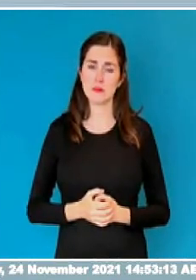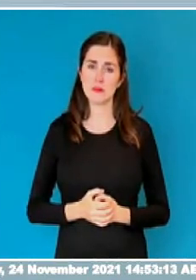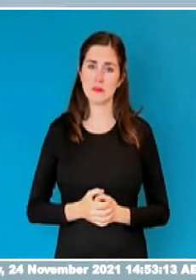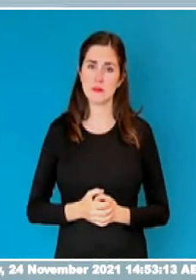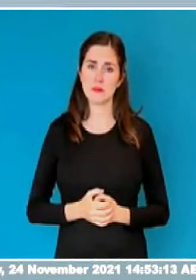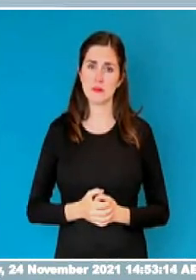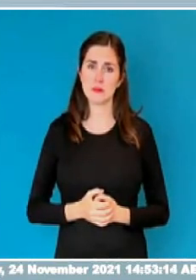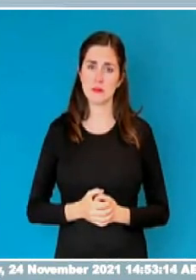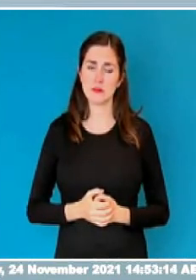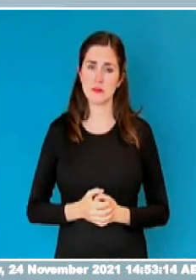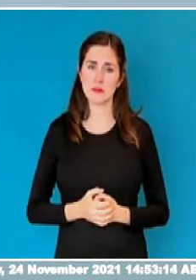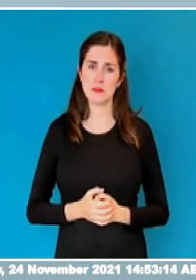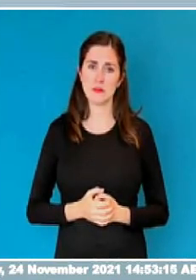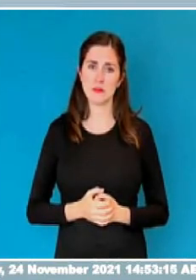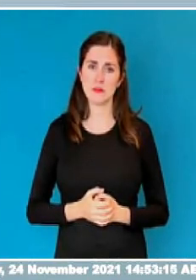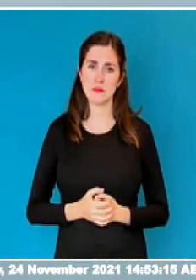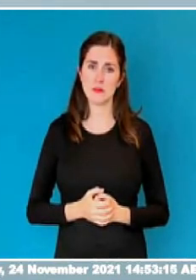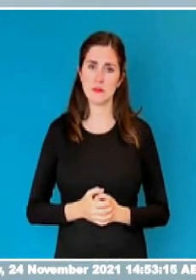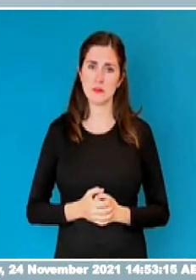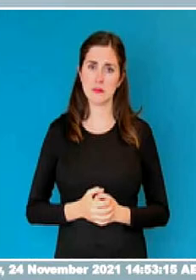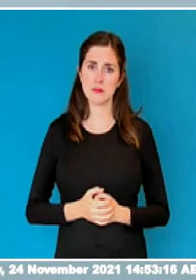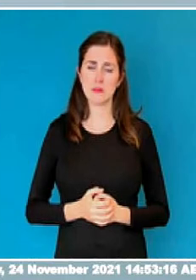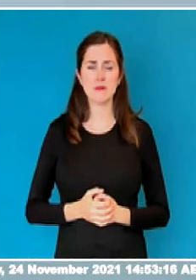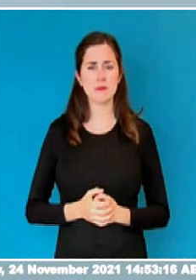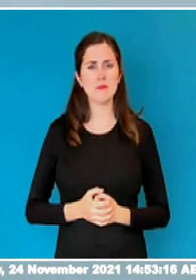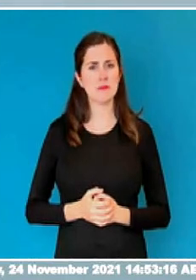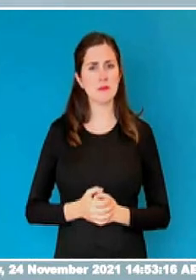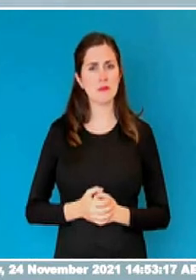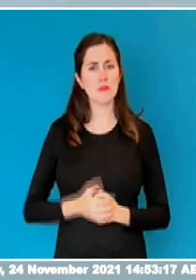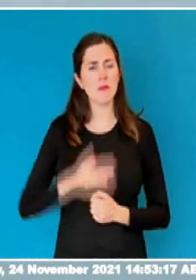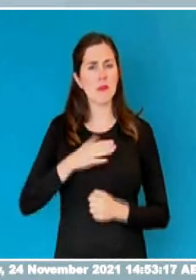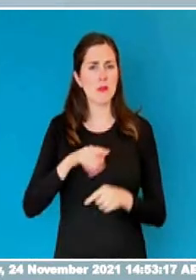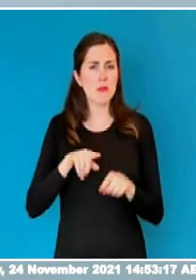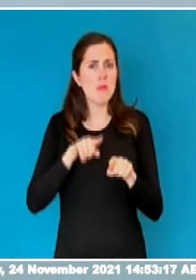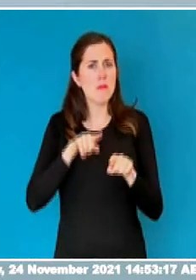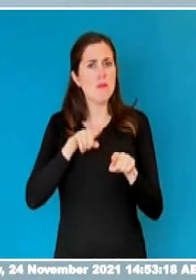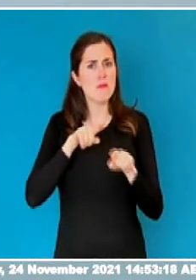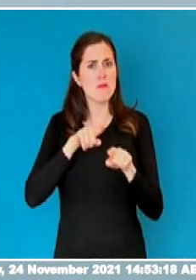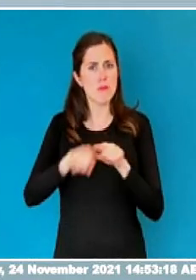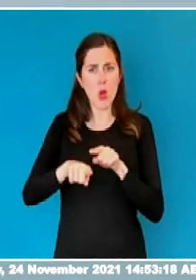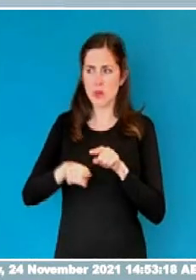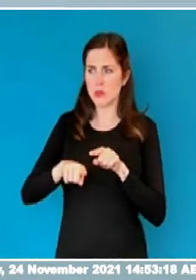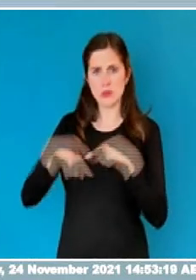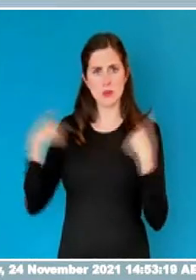scores in the state of the service that they are an inclusive and supportive organisation,